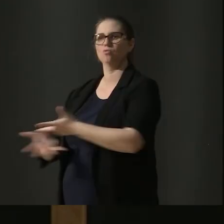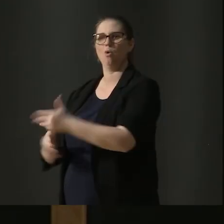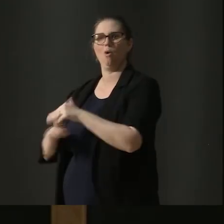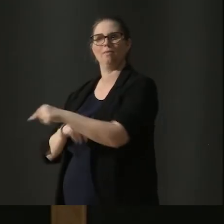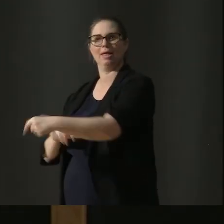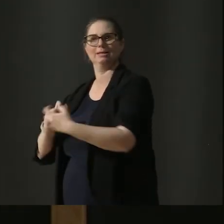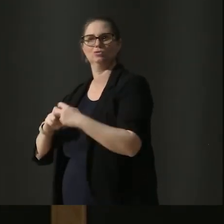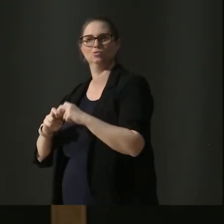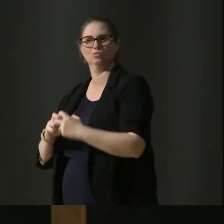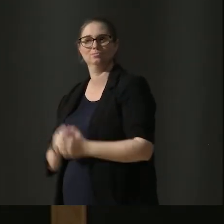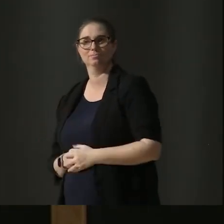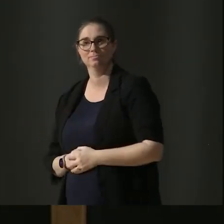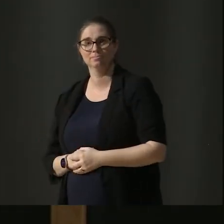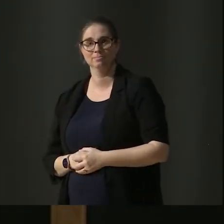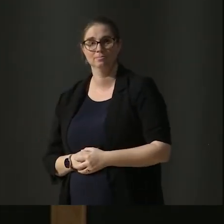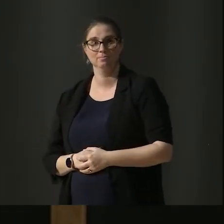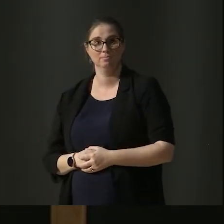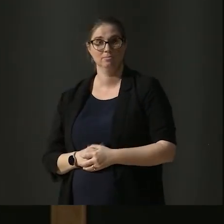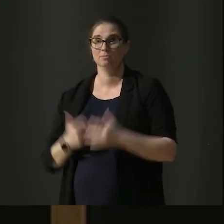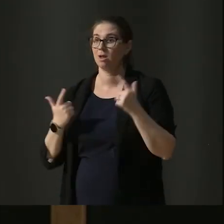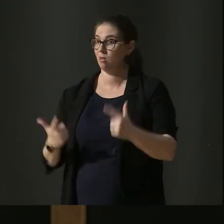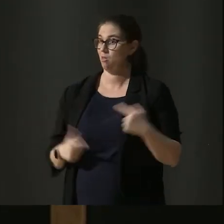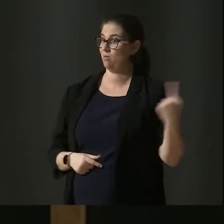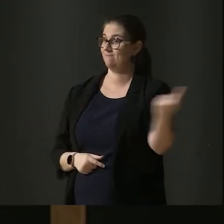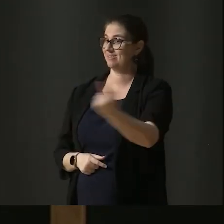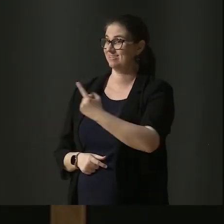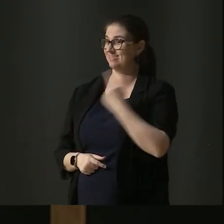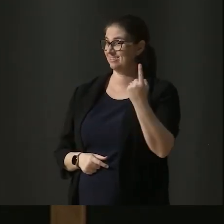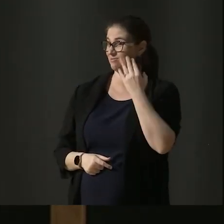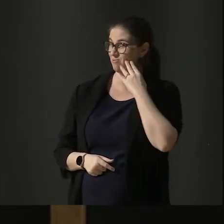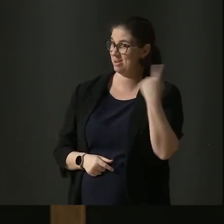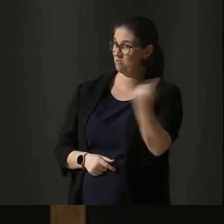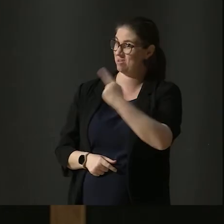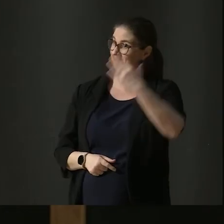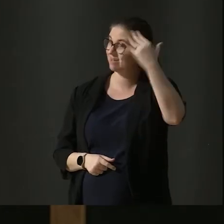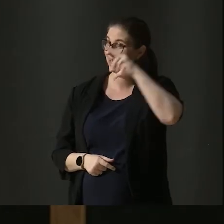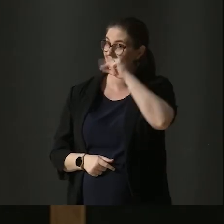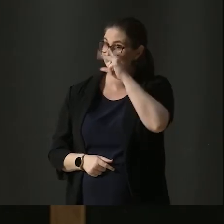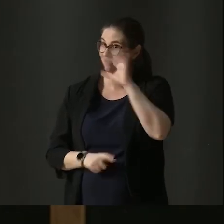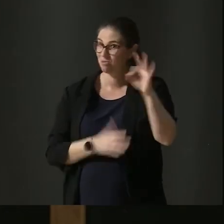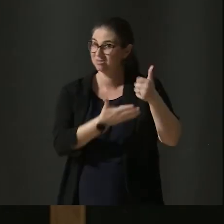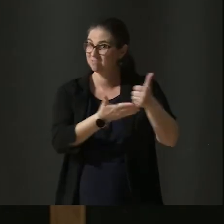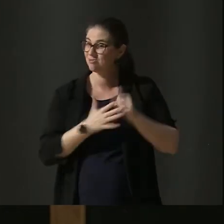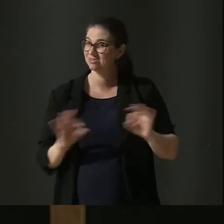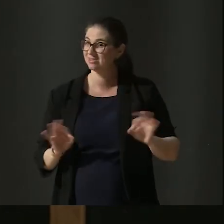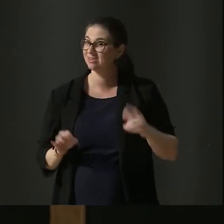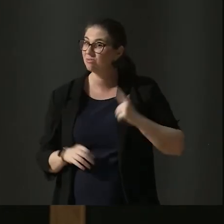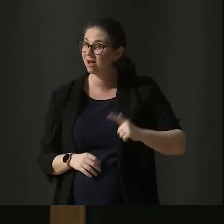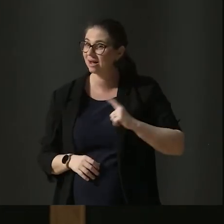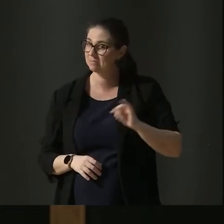Lots of us weren't supported with feelings when we were younger because our parents might not have them either.